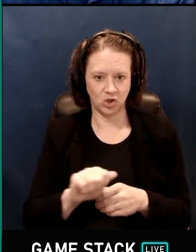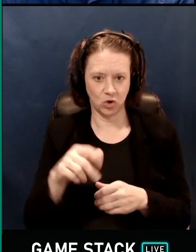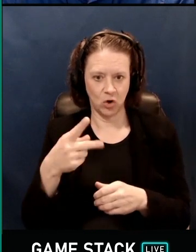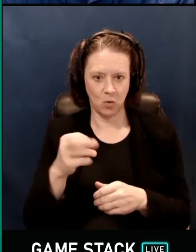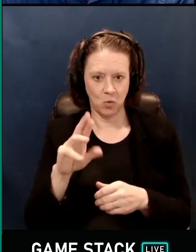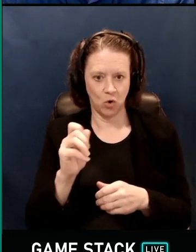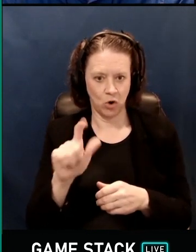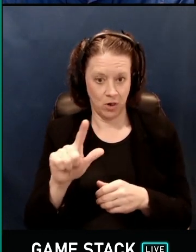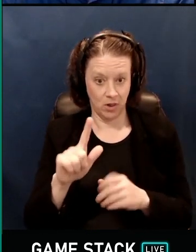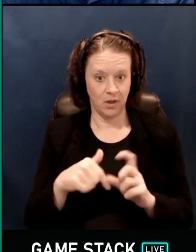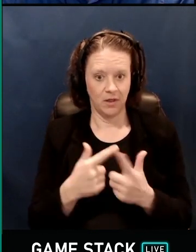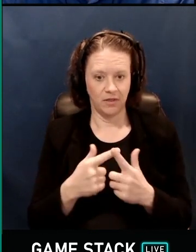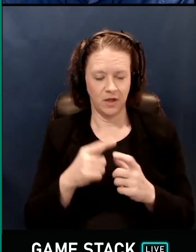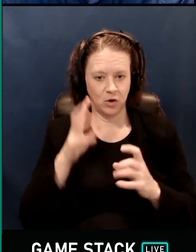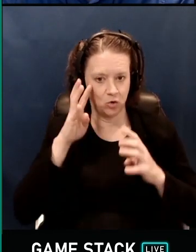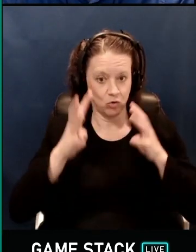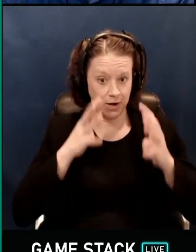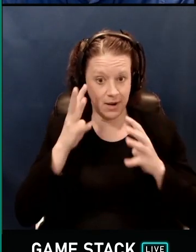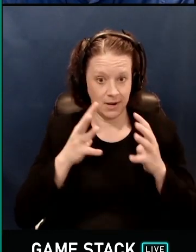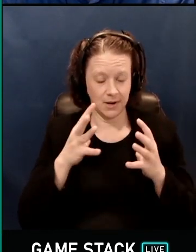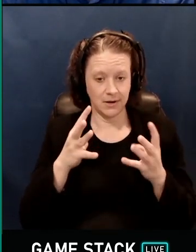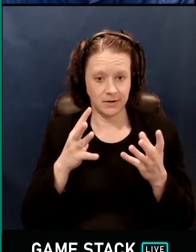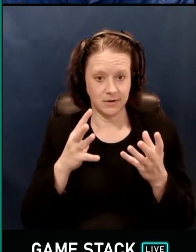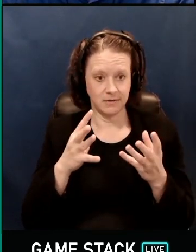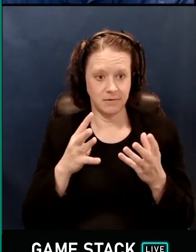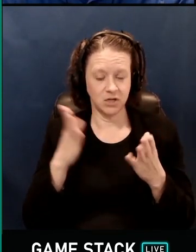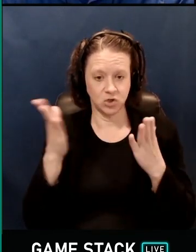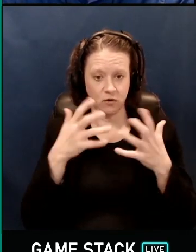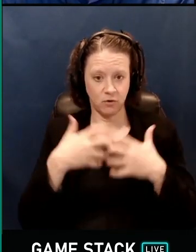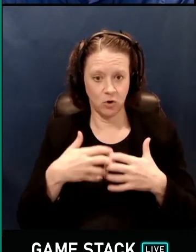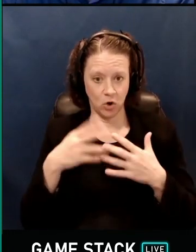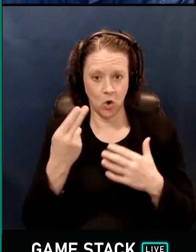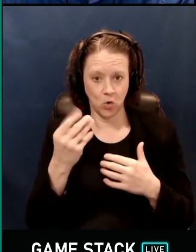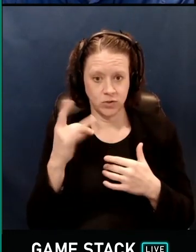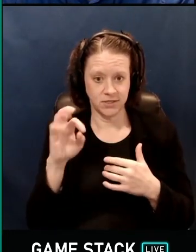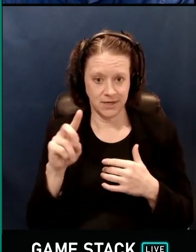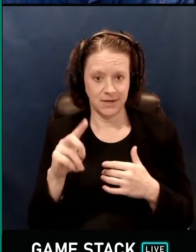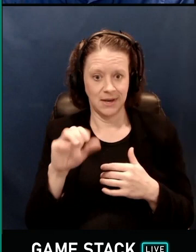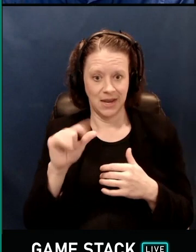create a self hosted agent pool in Azure Pipelines,